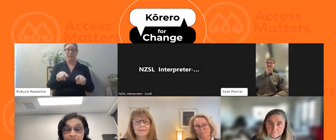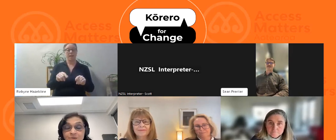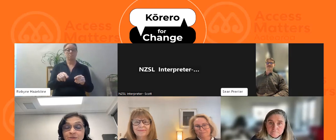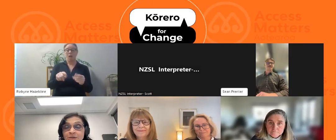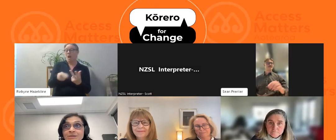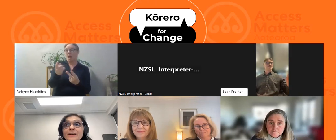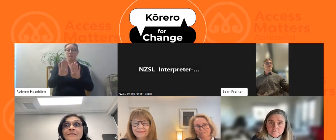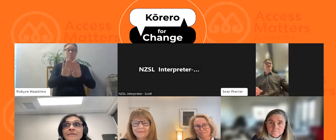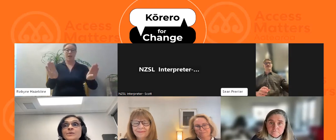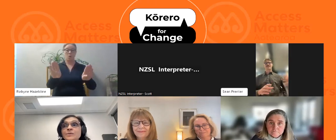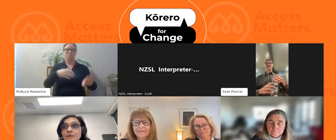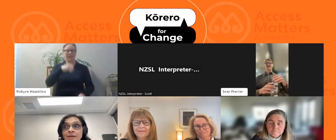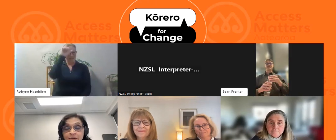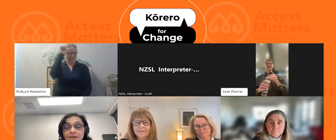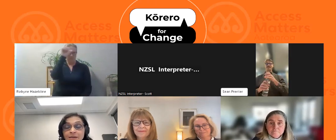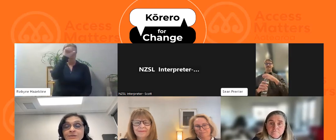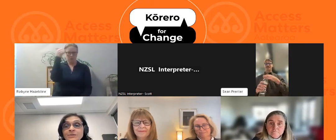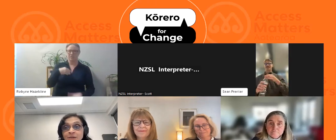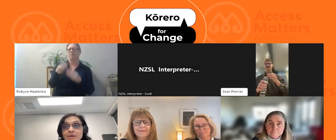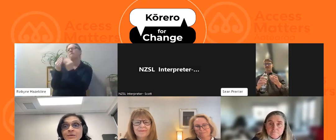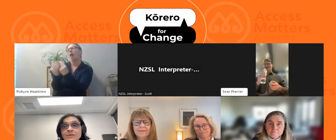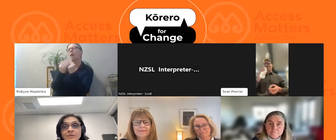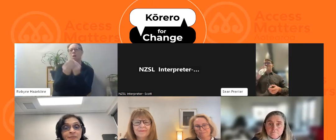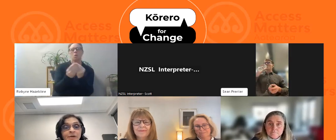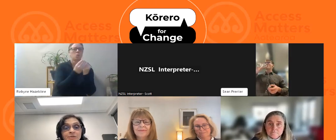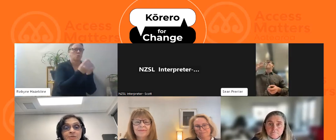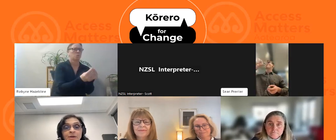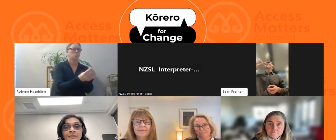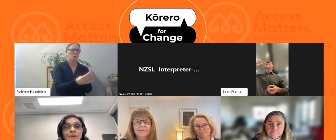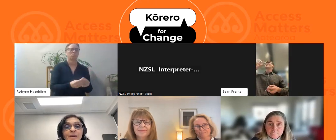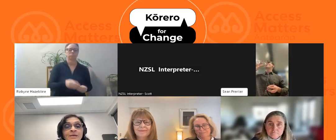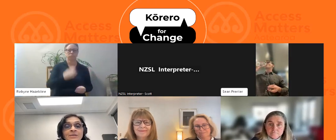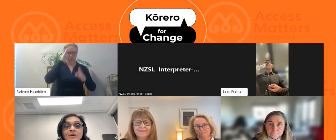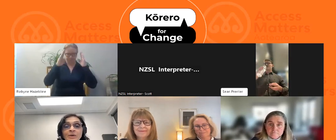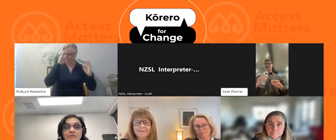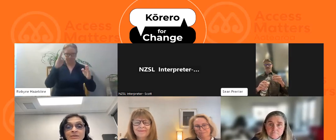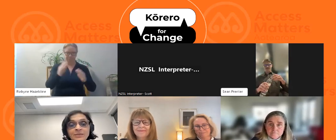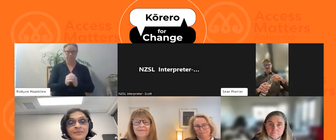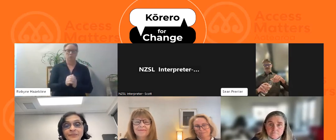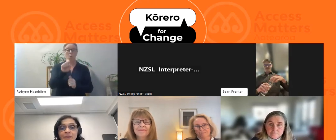expertise I value really greatly, so tēnā koutou katoa. So the question,